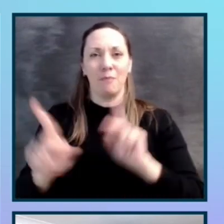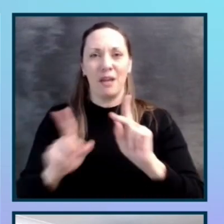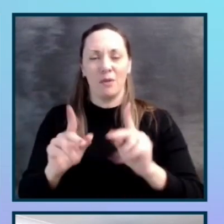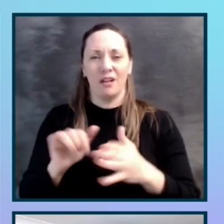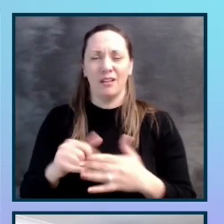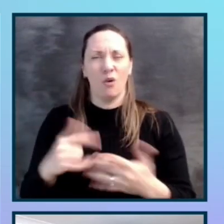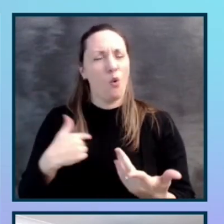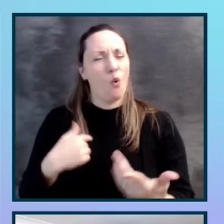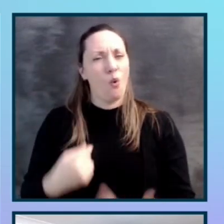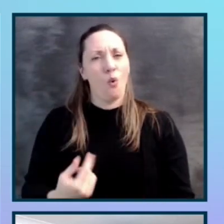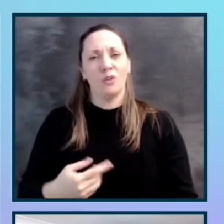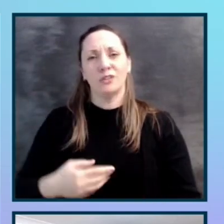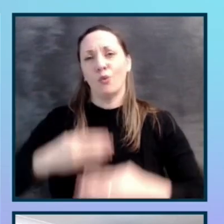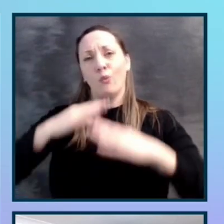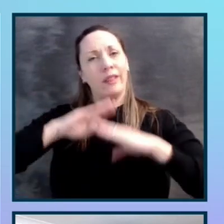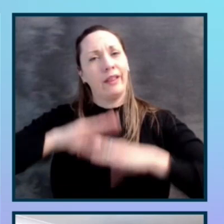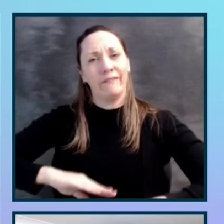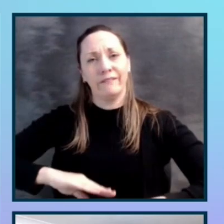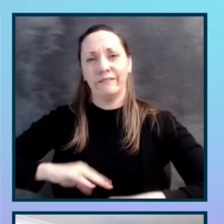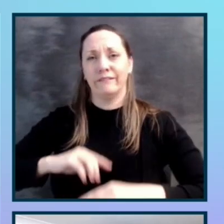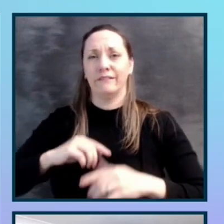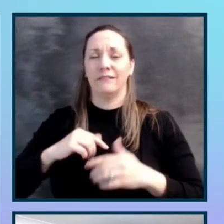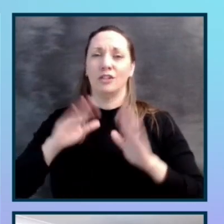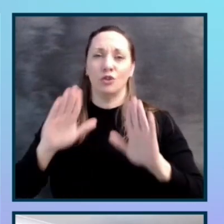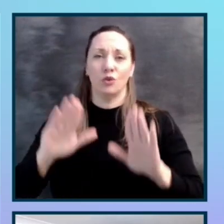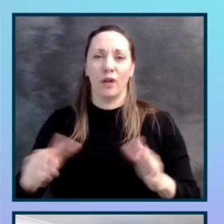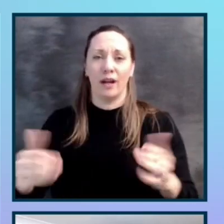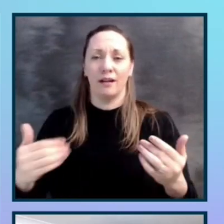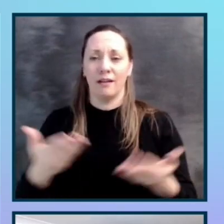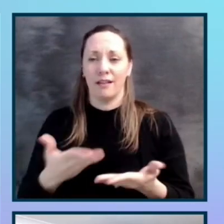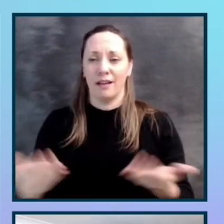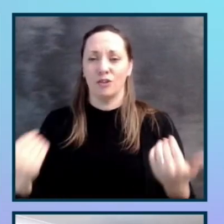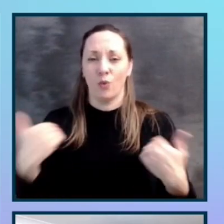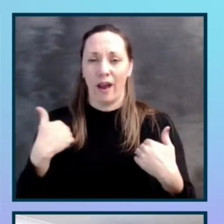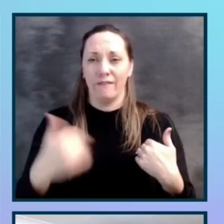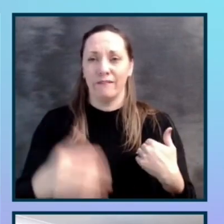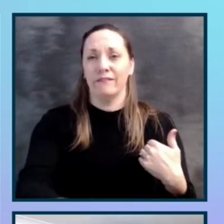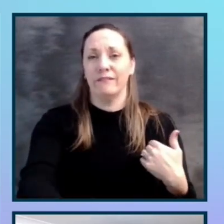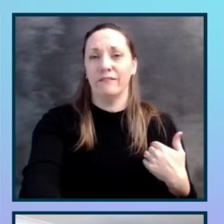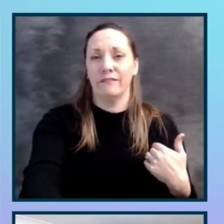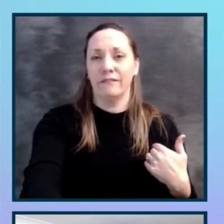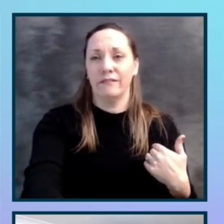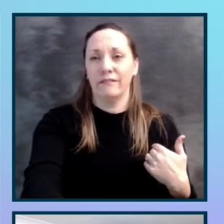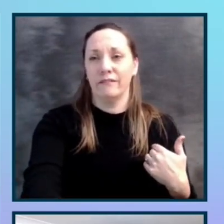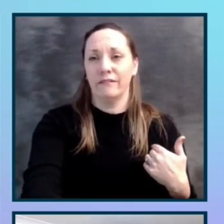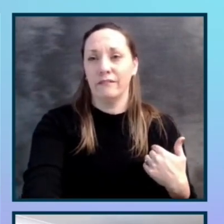That's a great thing to be able to have. Now you're probably wondering what, you know,